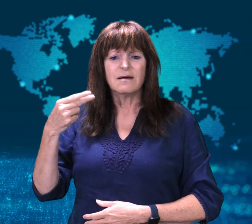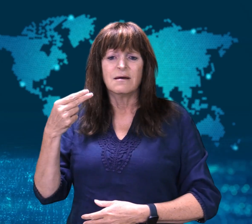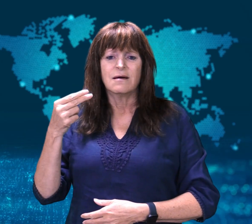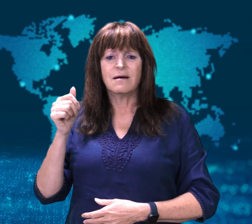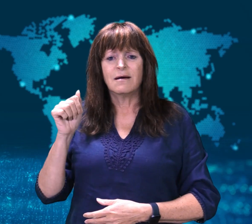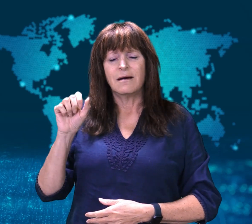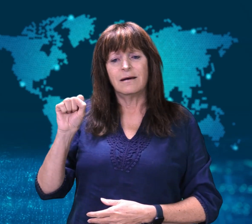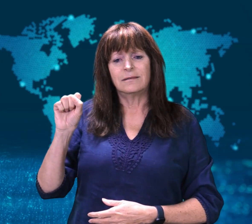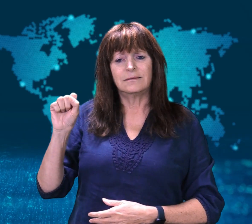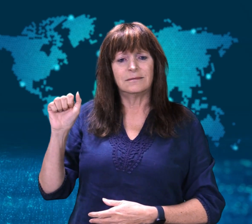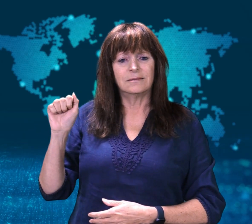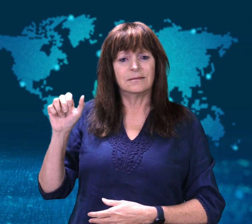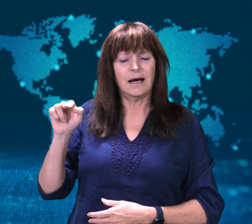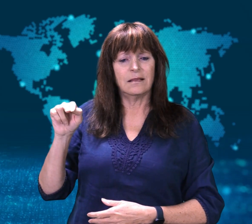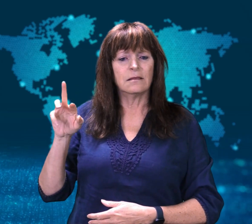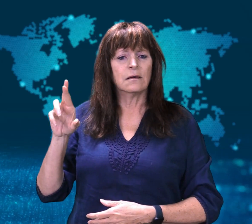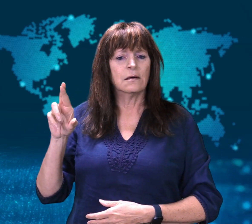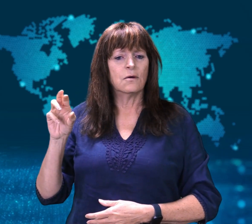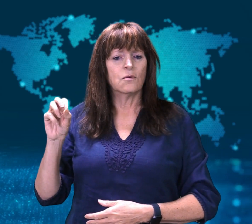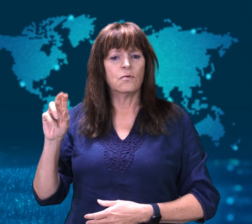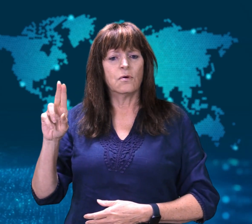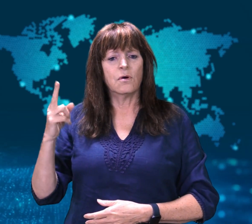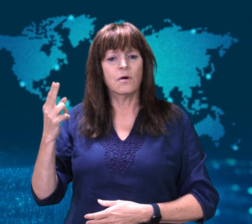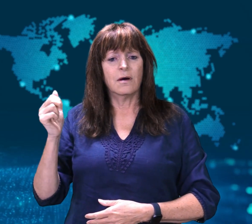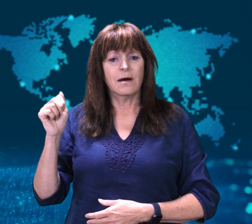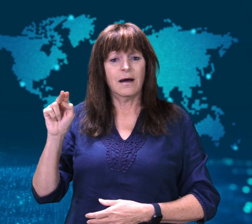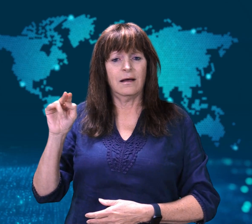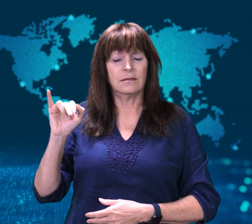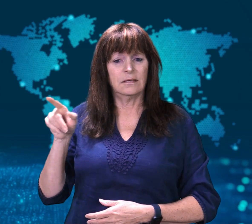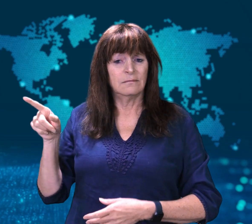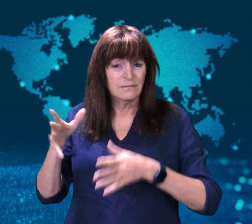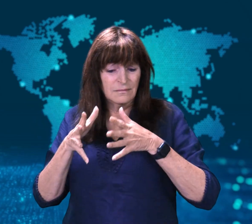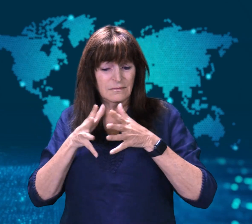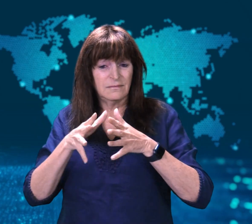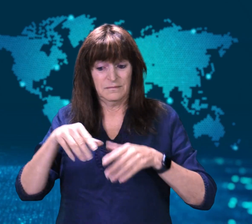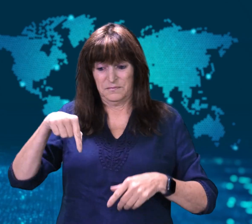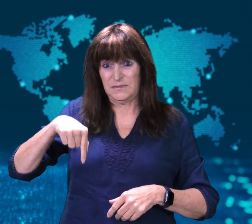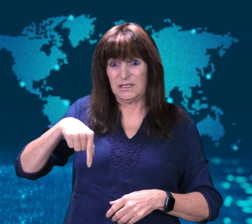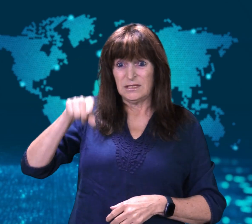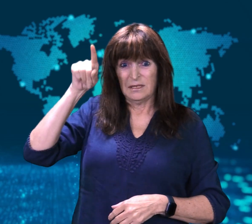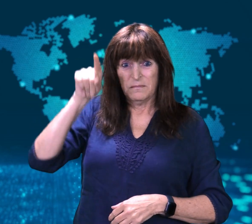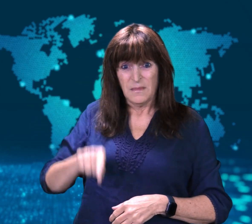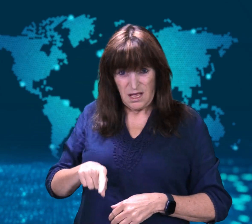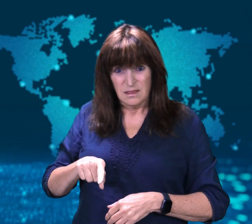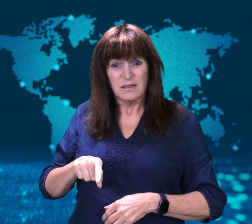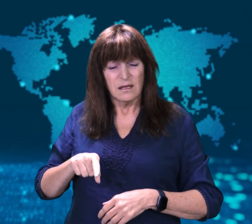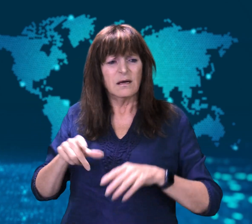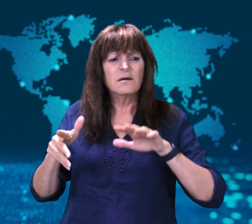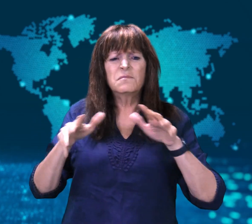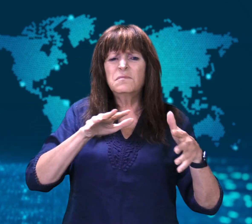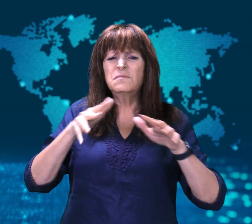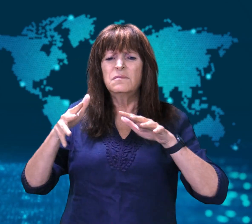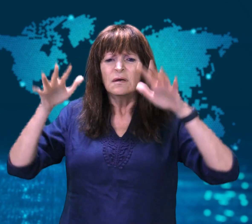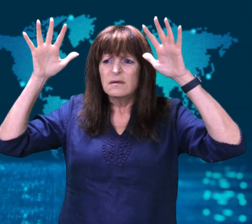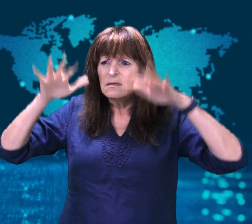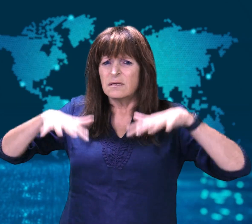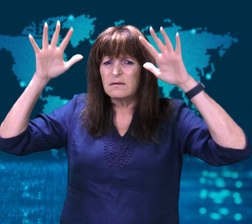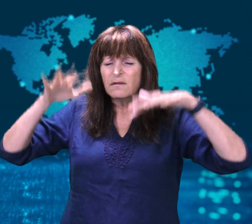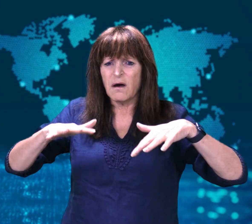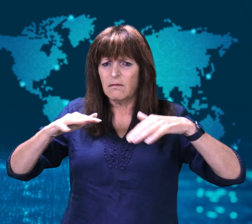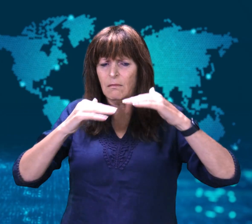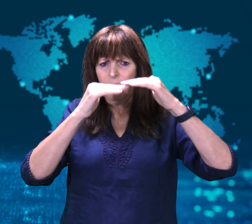said this month that average rainfall is down 52 percent